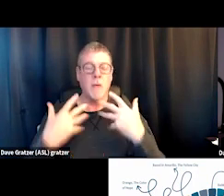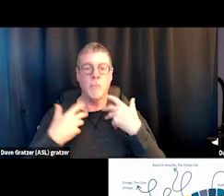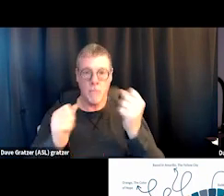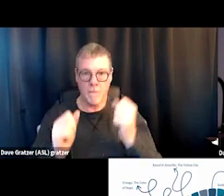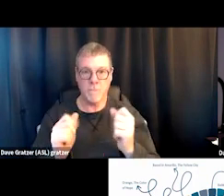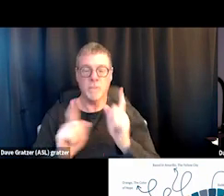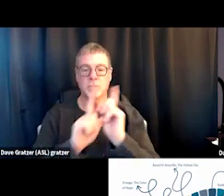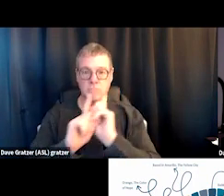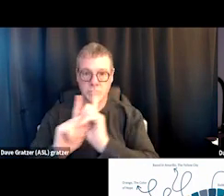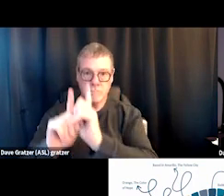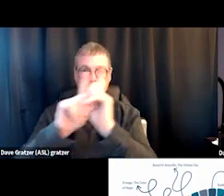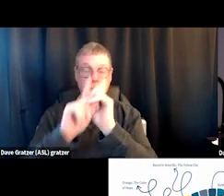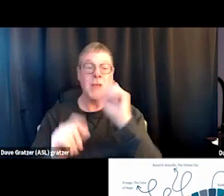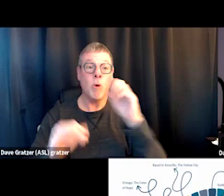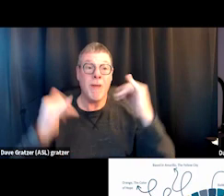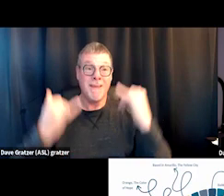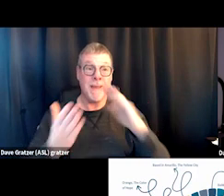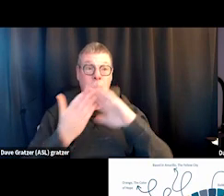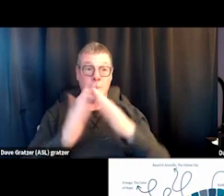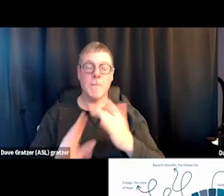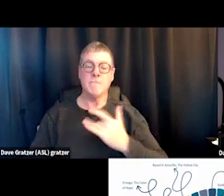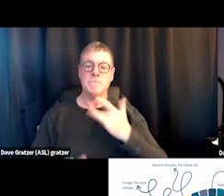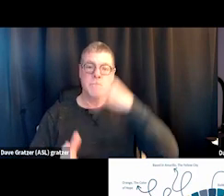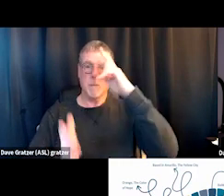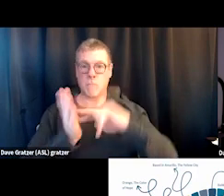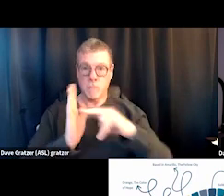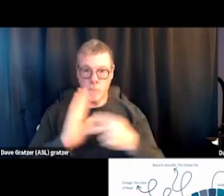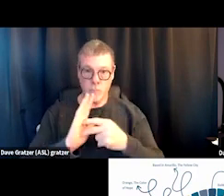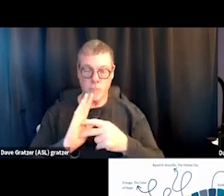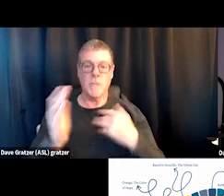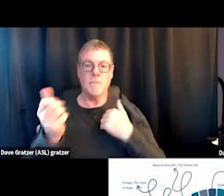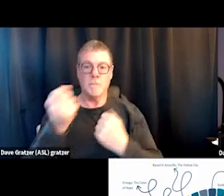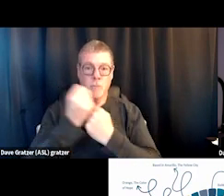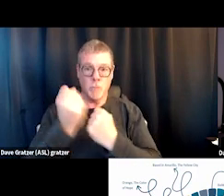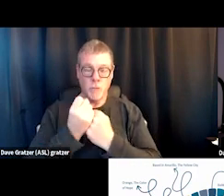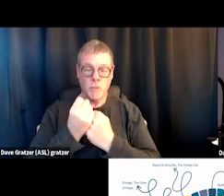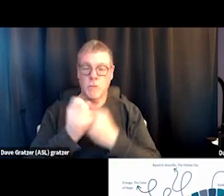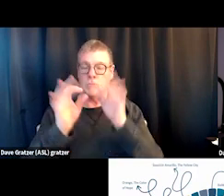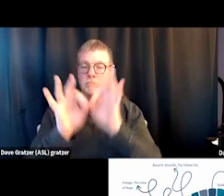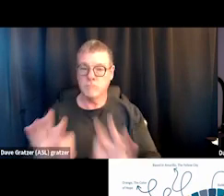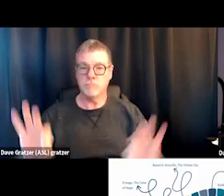so that community and the sense of purpose and having the support is so critical, you know,